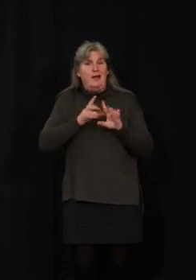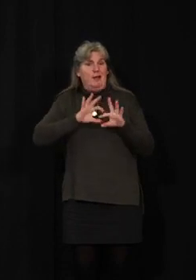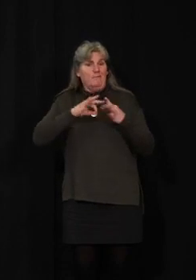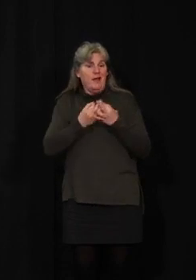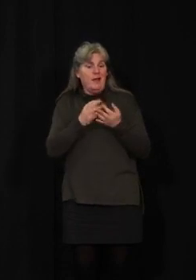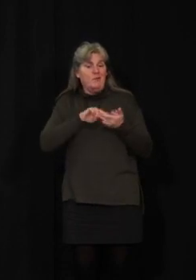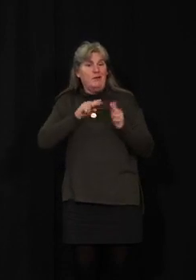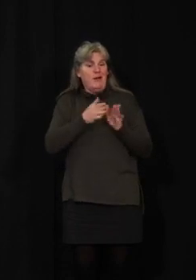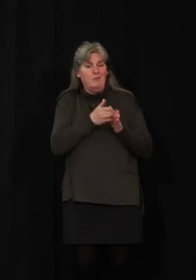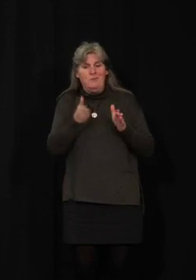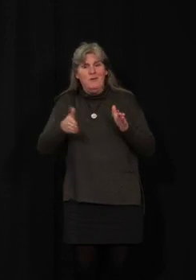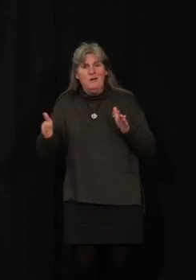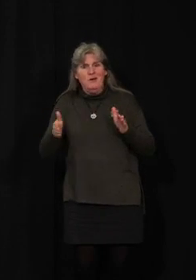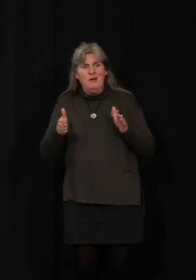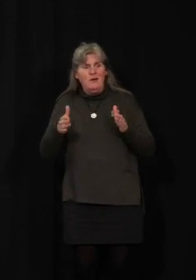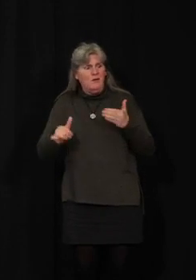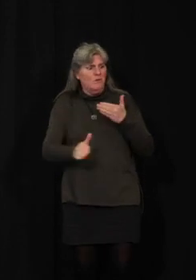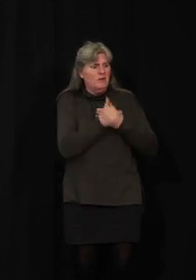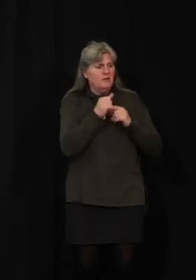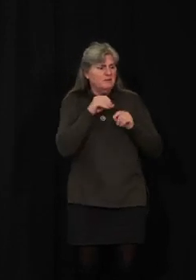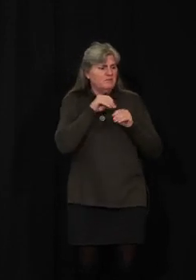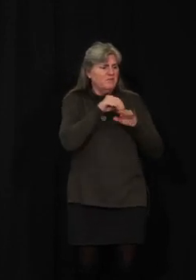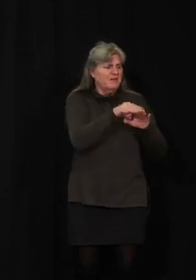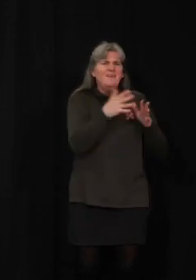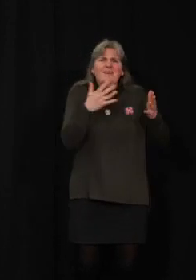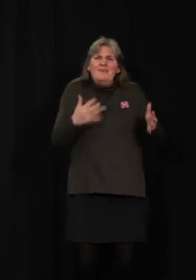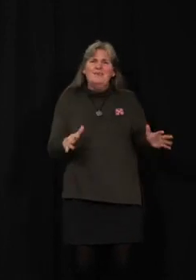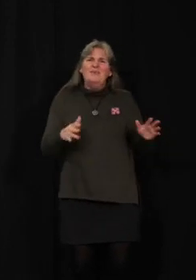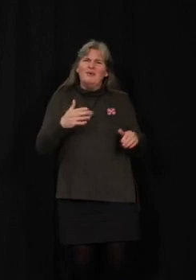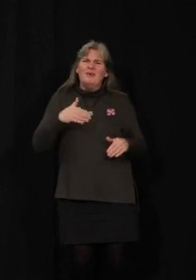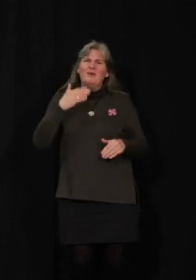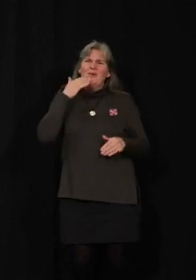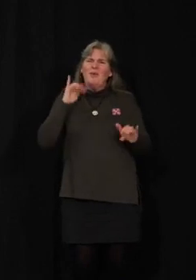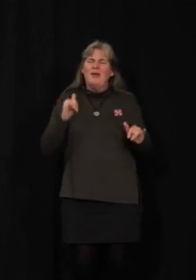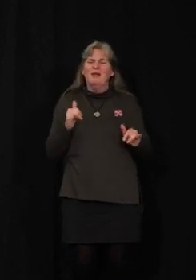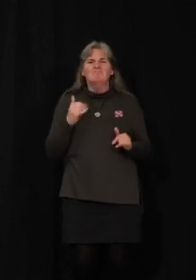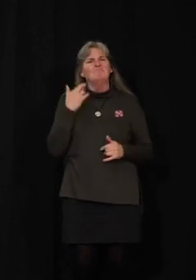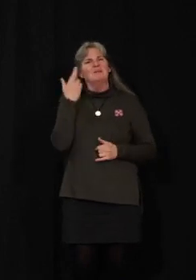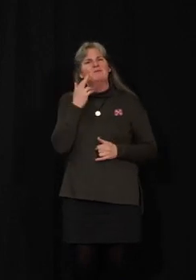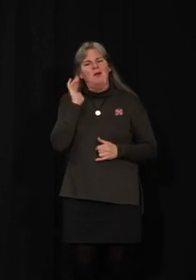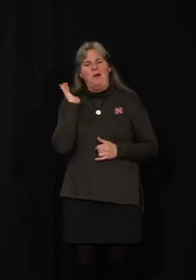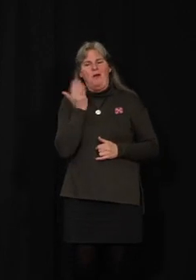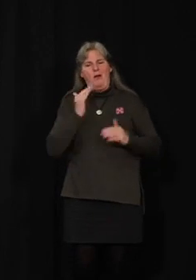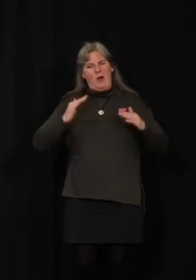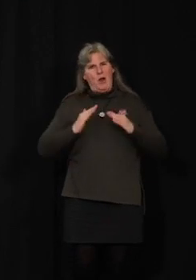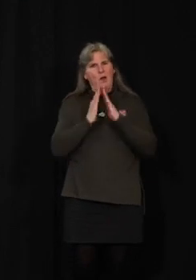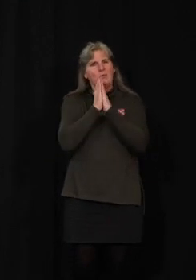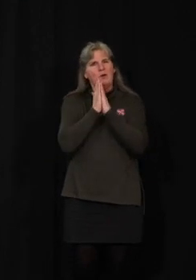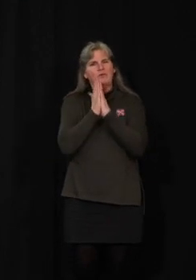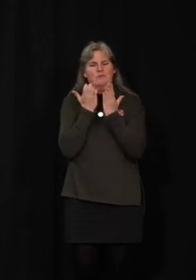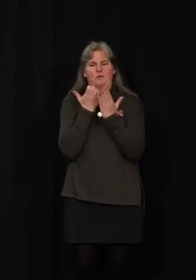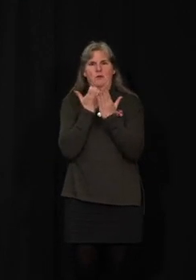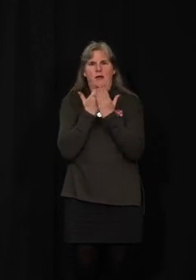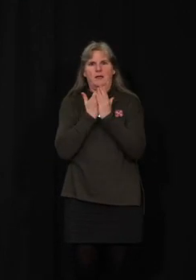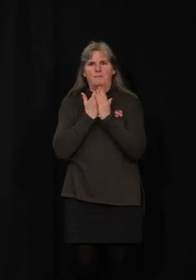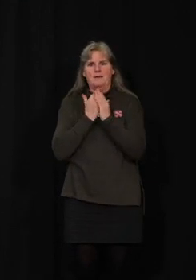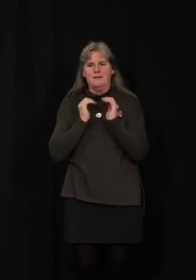this new normal. That is why our approach to economic recovery just like all jurisdictions in Canada are